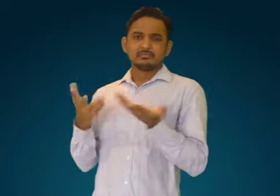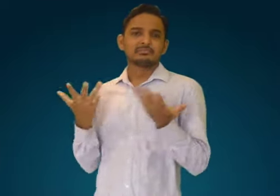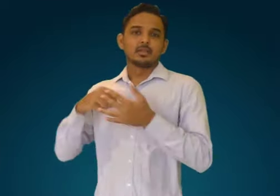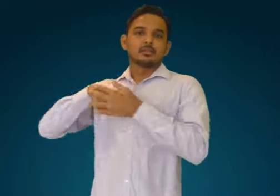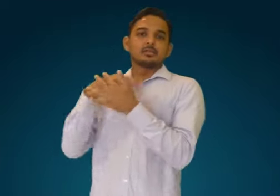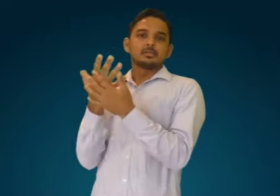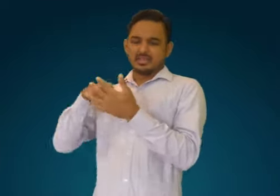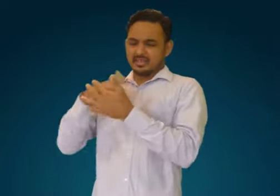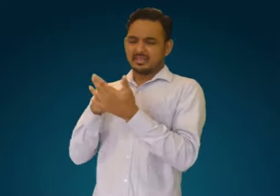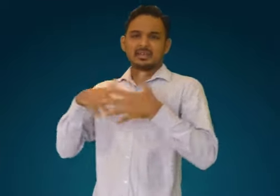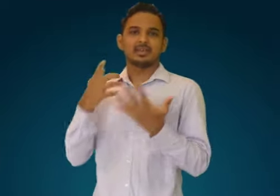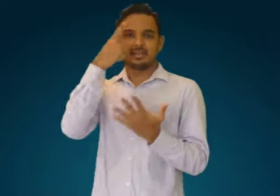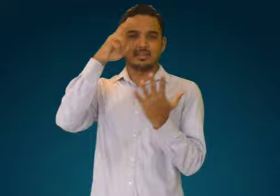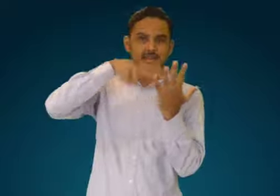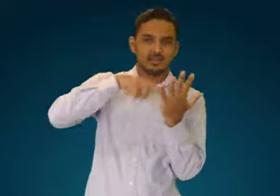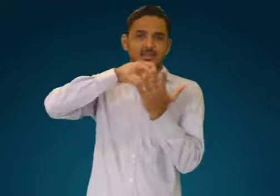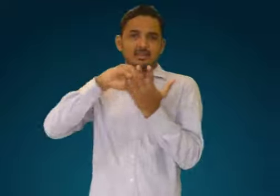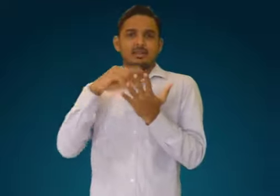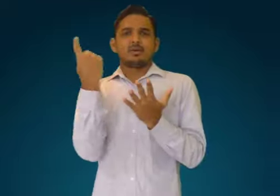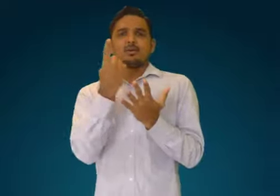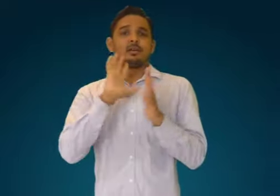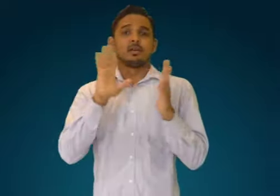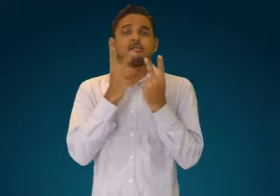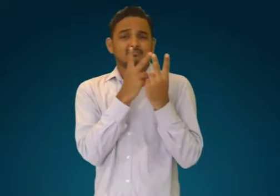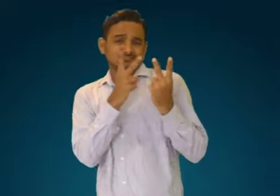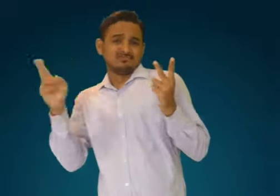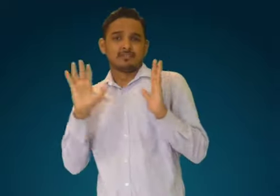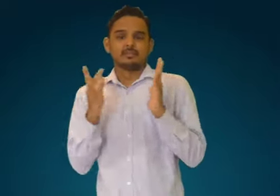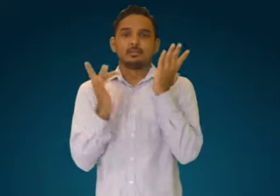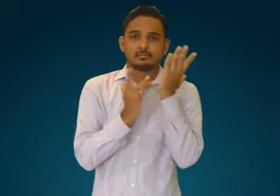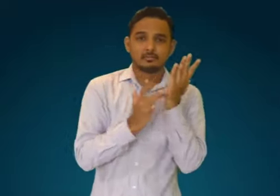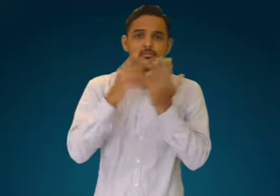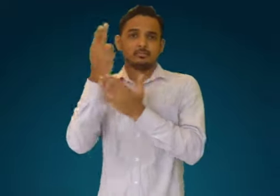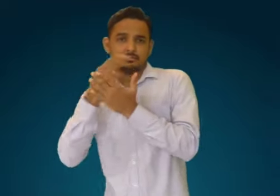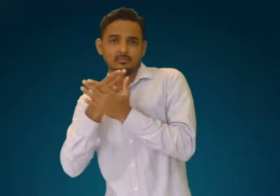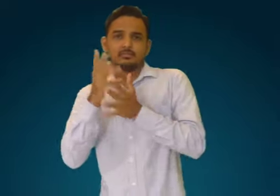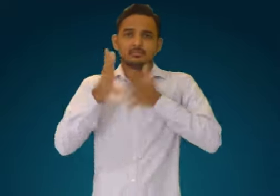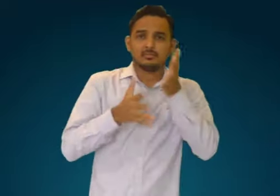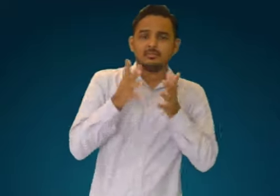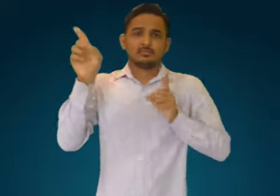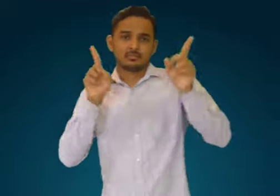the full form is mentioned below the acronym p2p stands for peer to peer